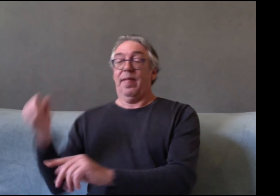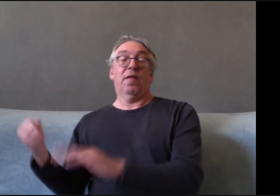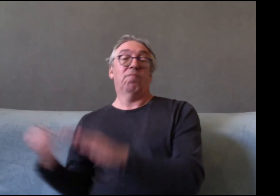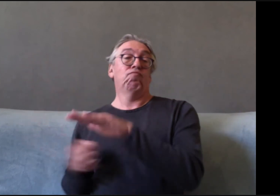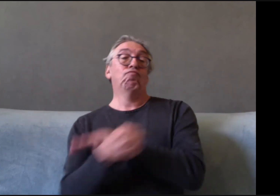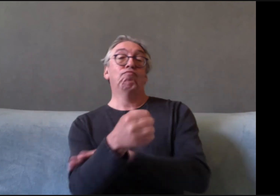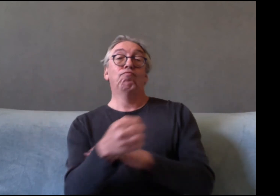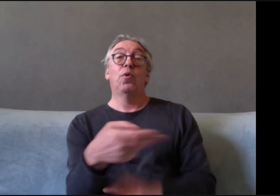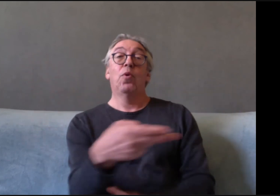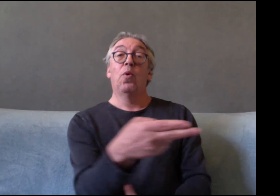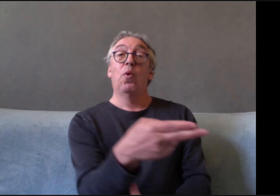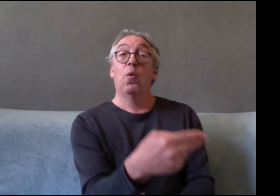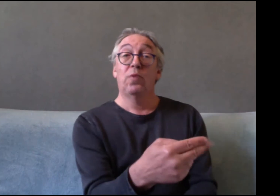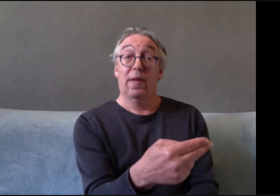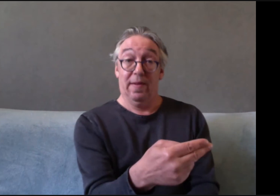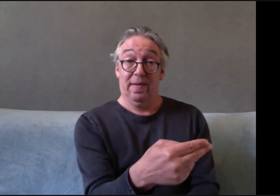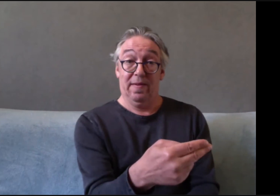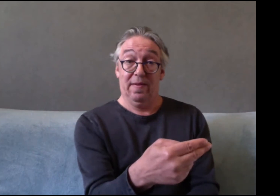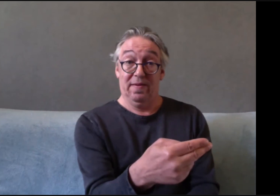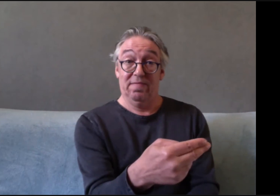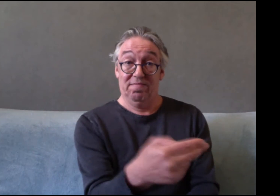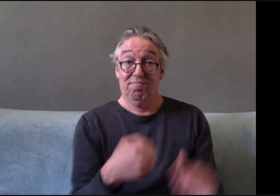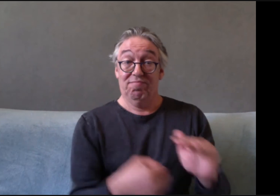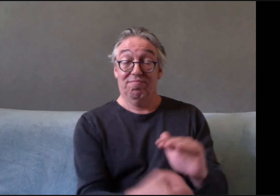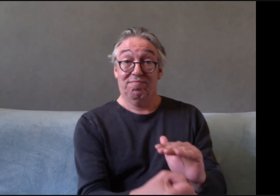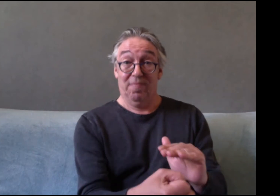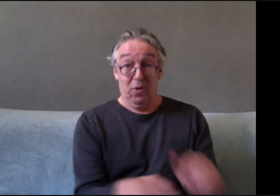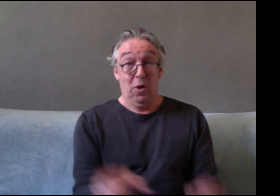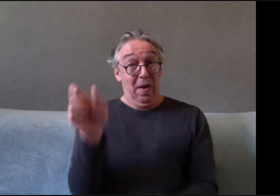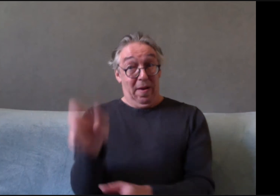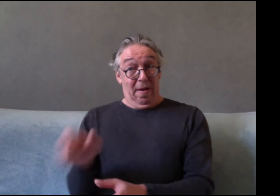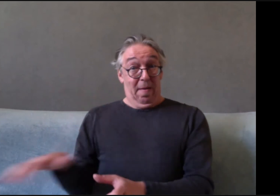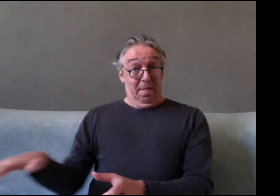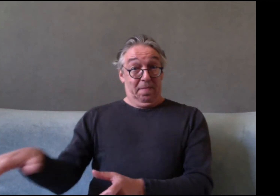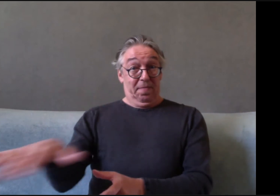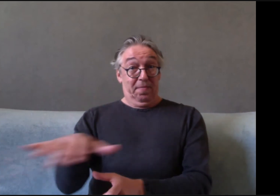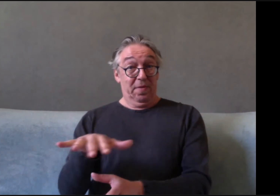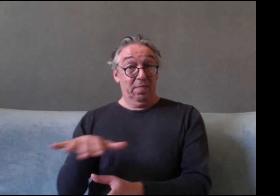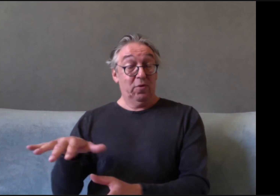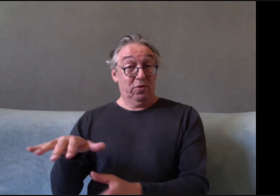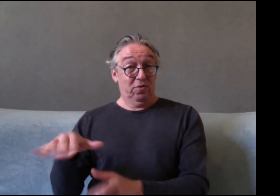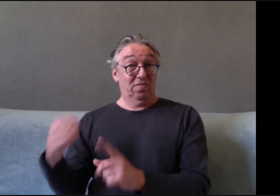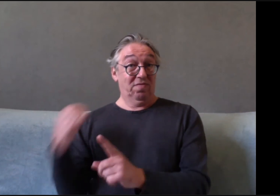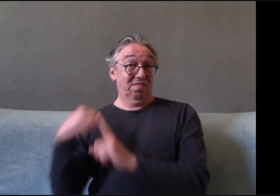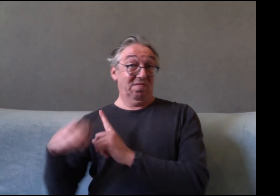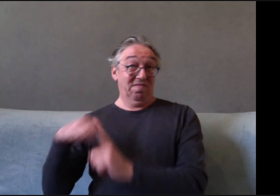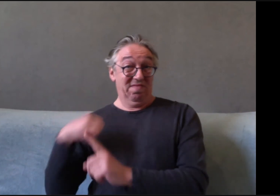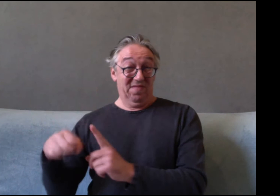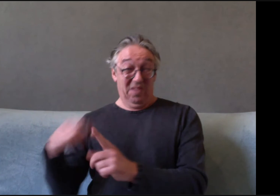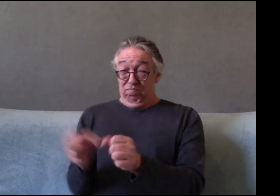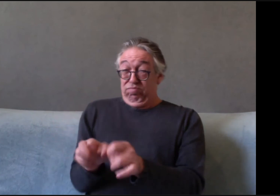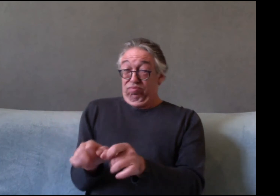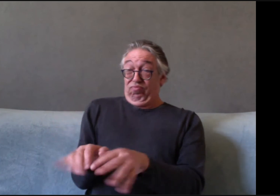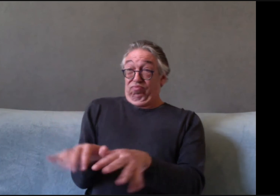but we don't have the possibility to offer any support of our women and girls with disabilities.